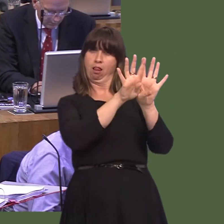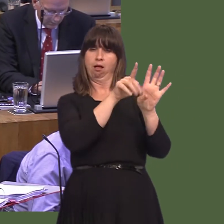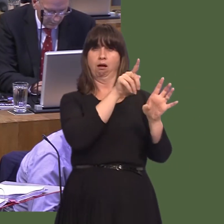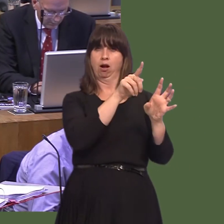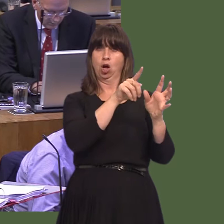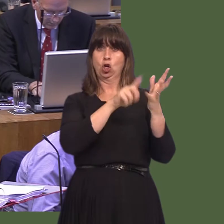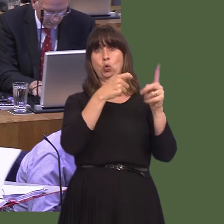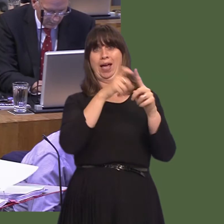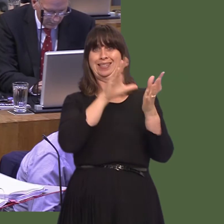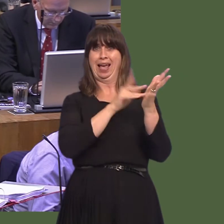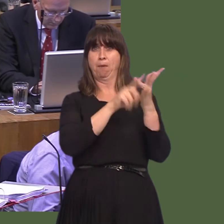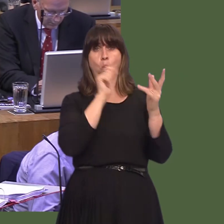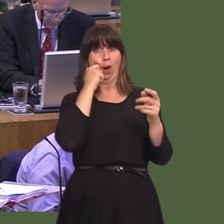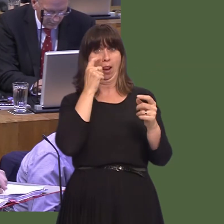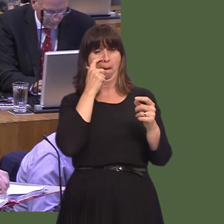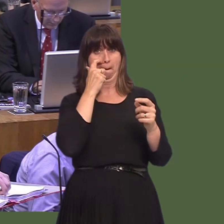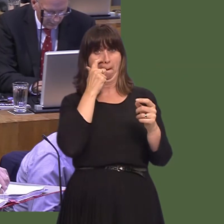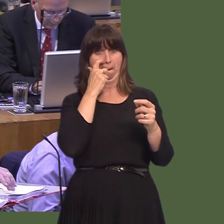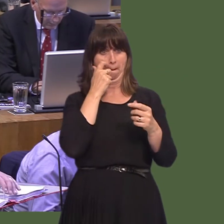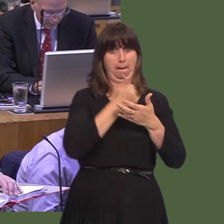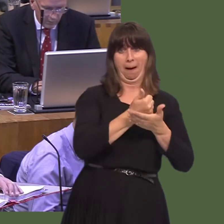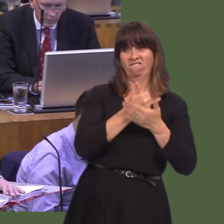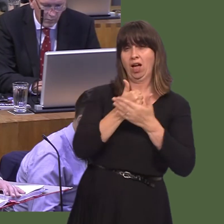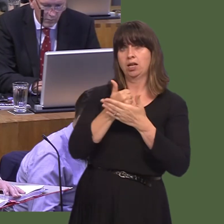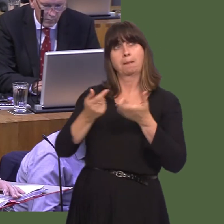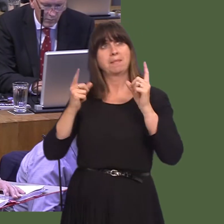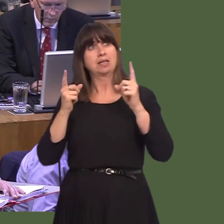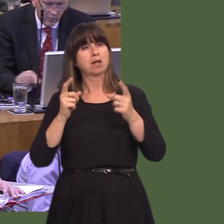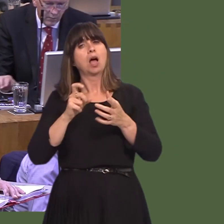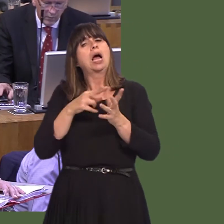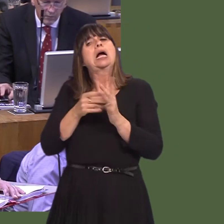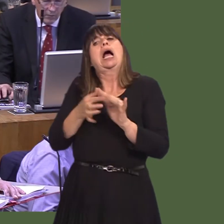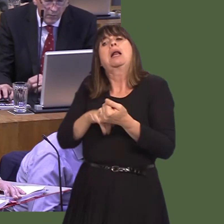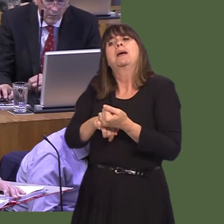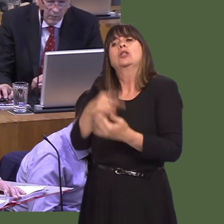chief medical officer, to advise Ministers on any applications to prescribe cannabis-based medicines.